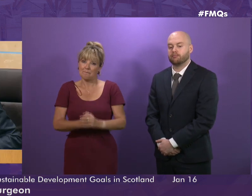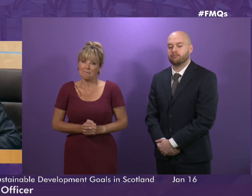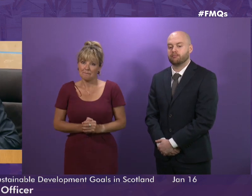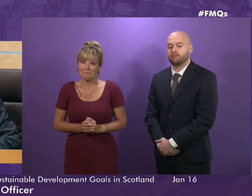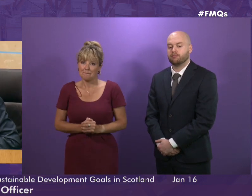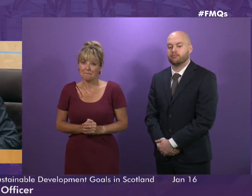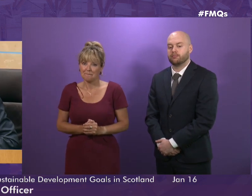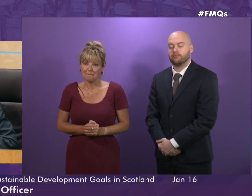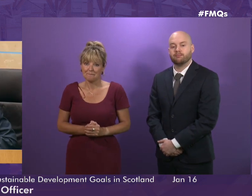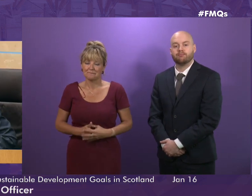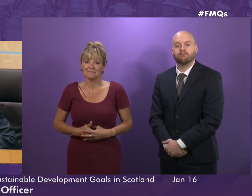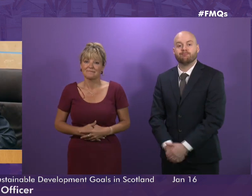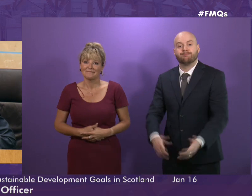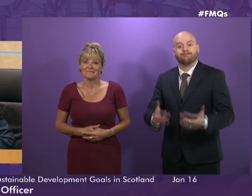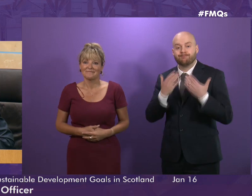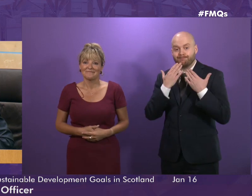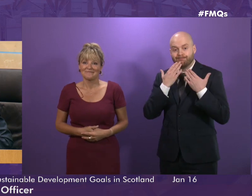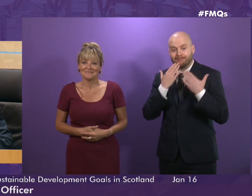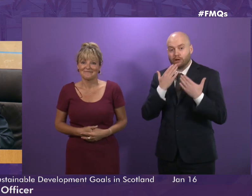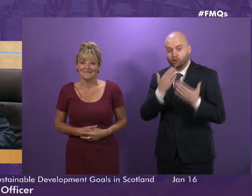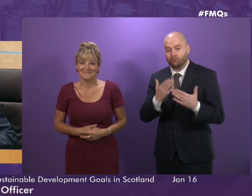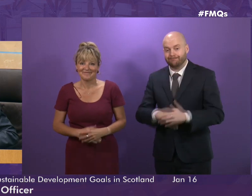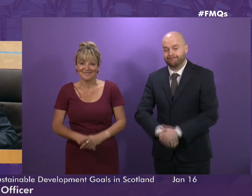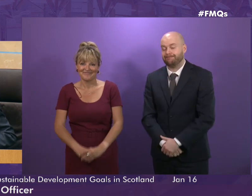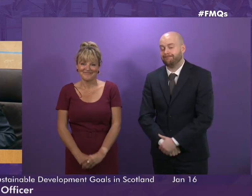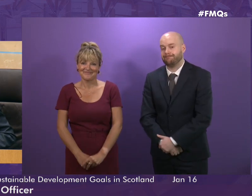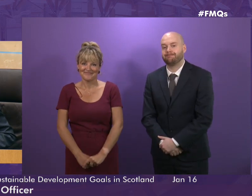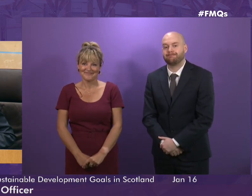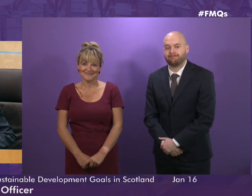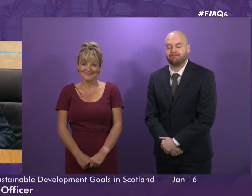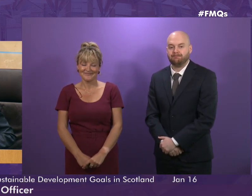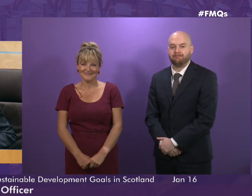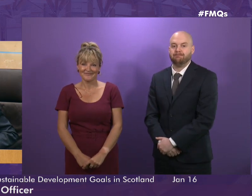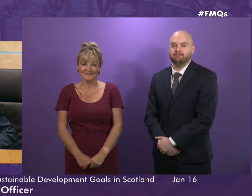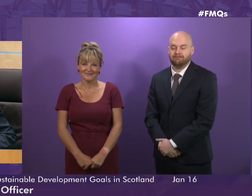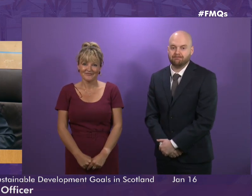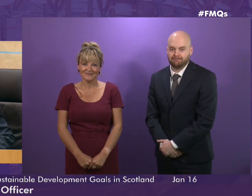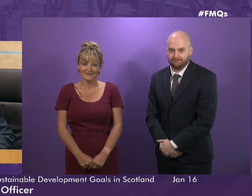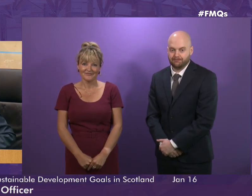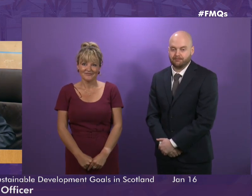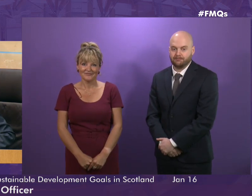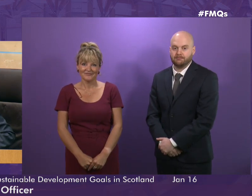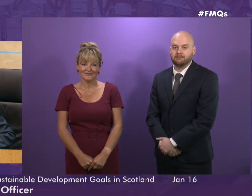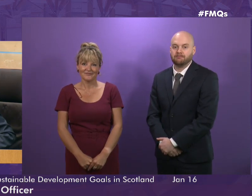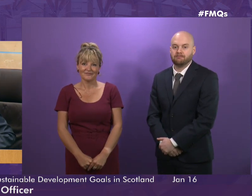That concludes First Minister’s question time. We will have a short suspension to allow